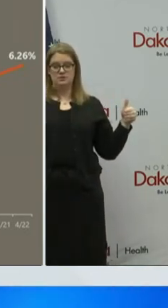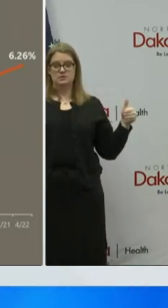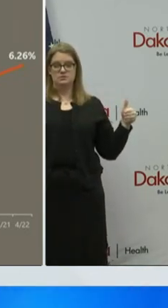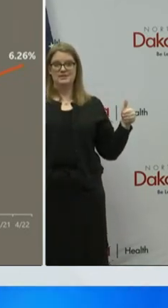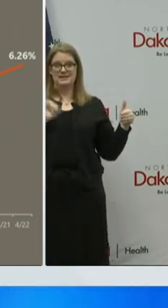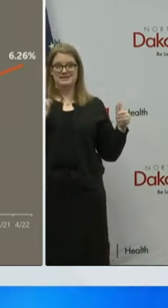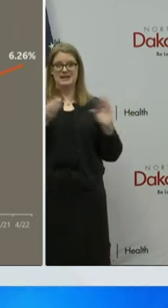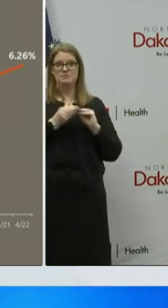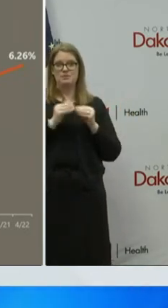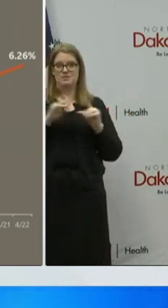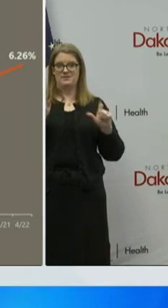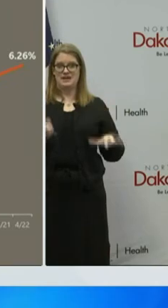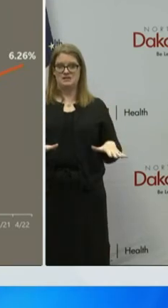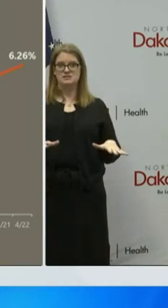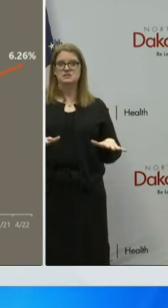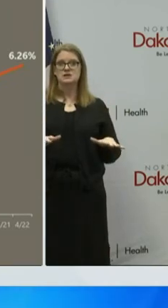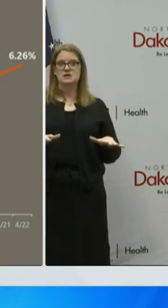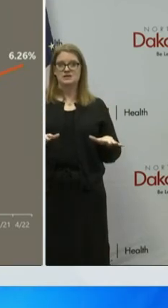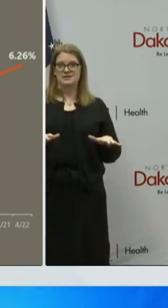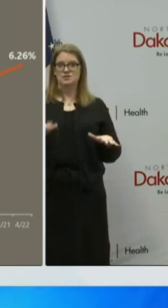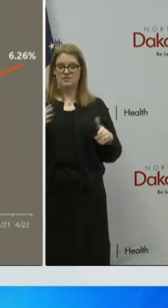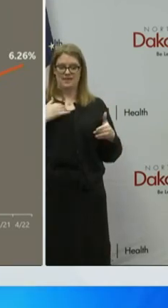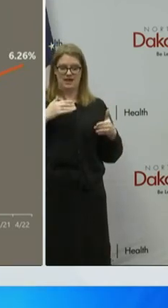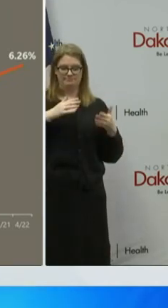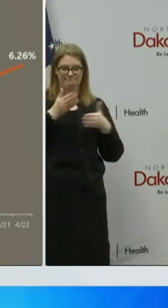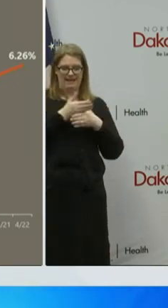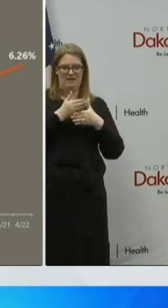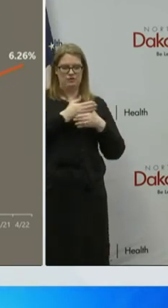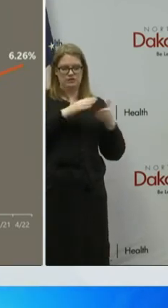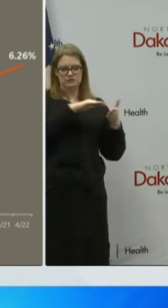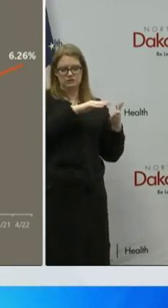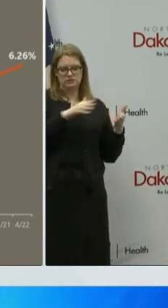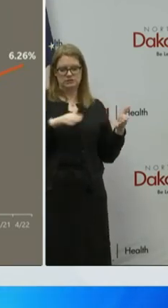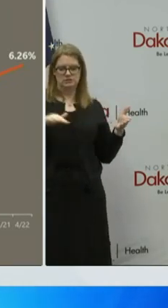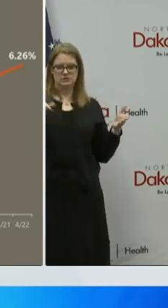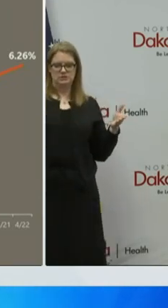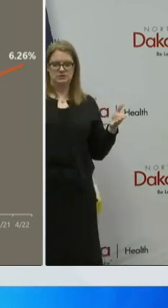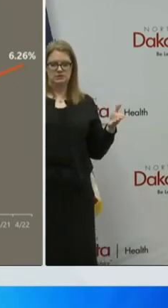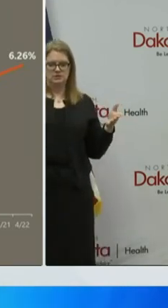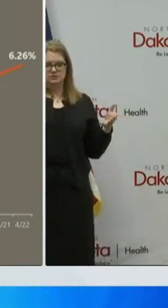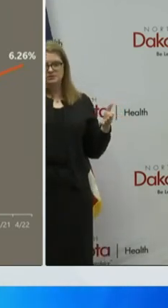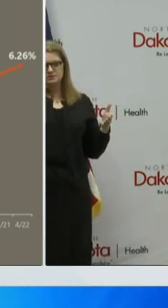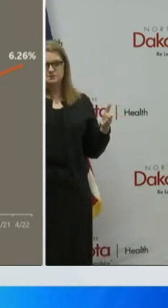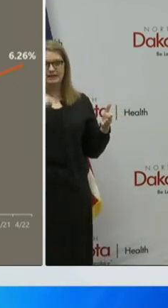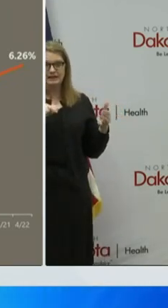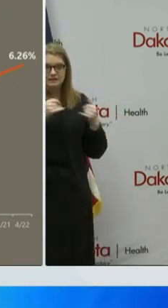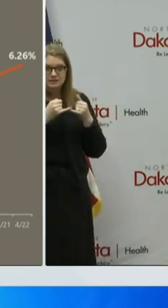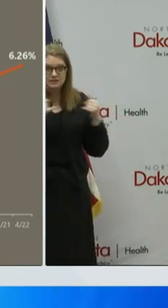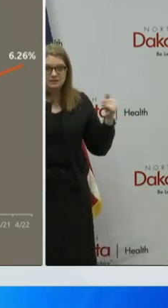YOUR POSITIVE RATE OF COMPLETED TESTS, WITH THE SAME OR INCREASED NUMBER OF TEST TAKING.